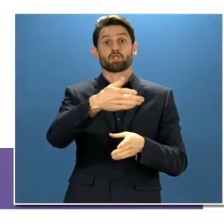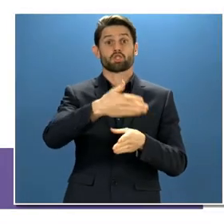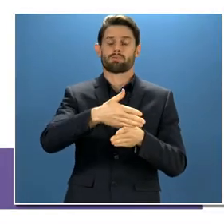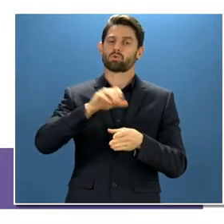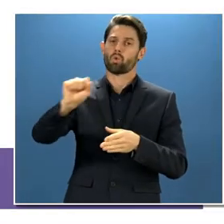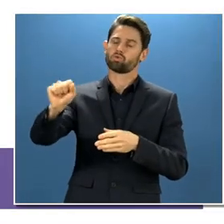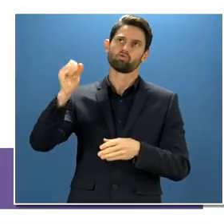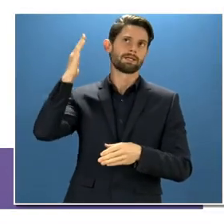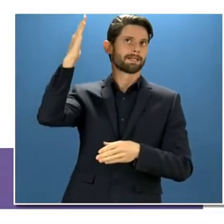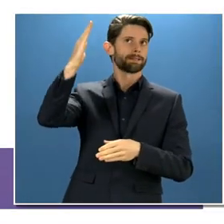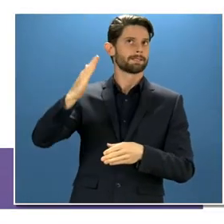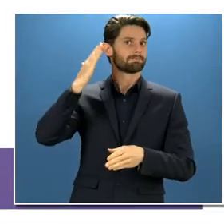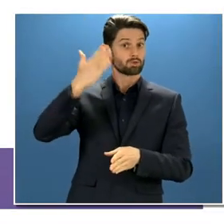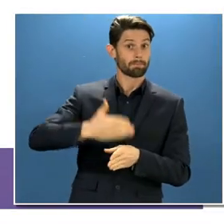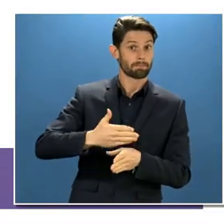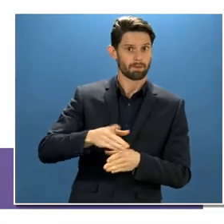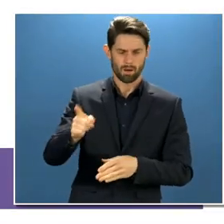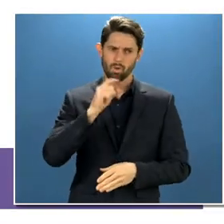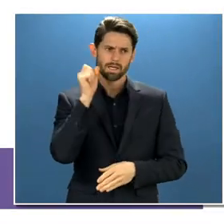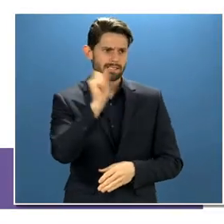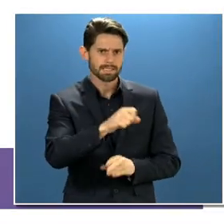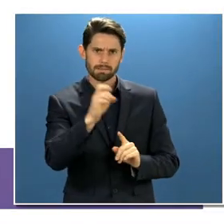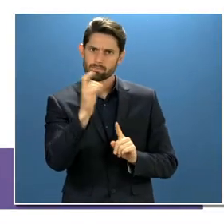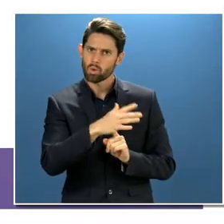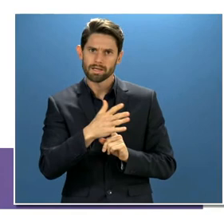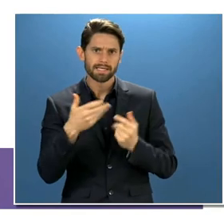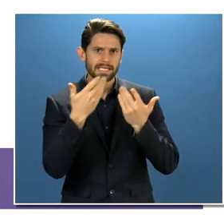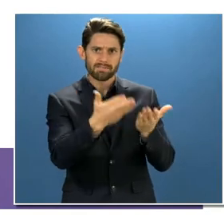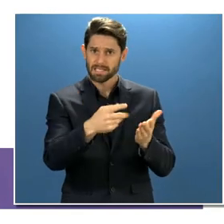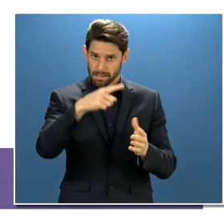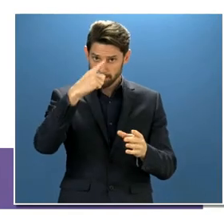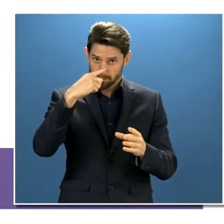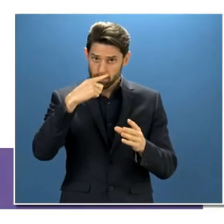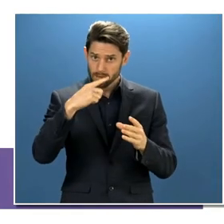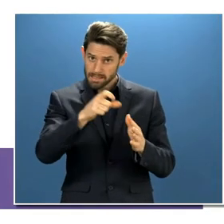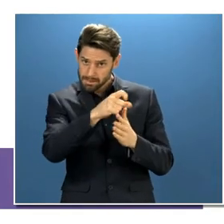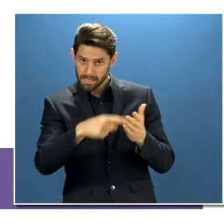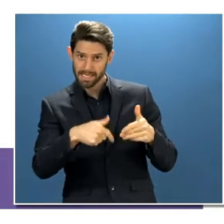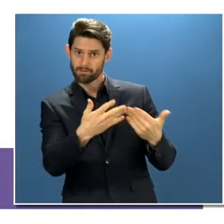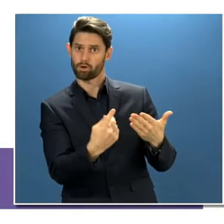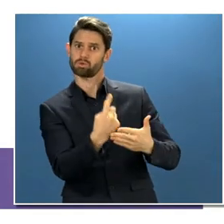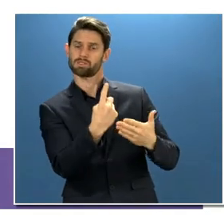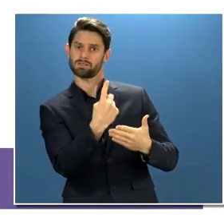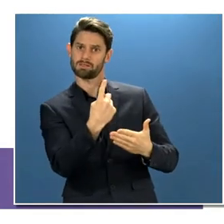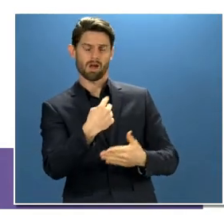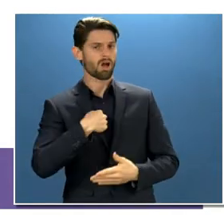I think giving a change for people with disability and making a better place, you know, I want people to have jobs like me,